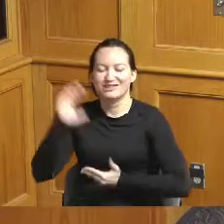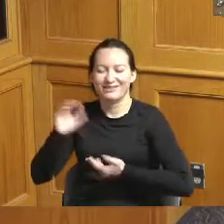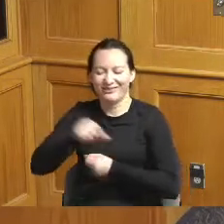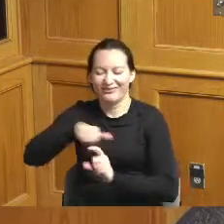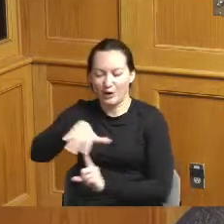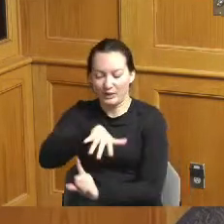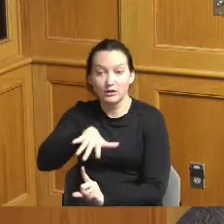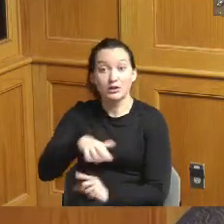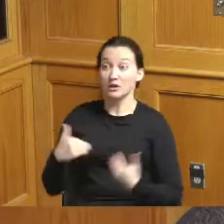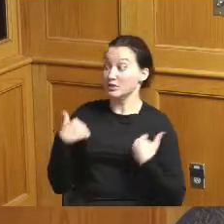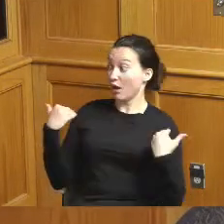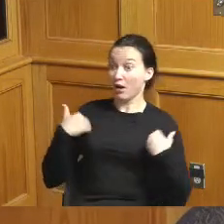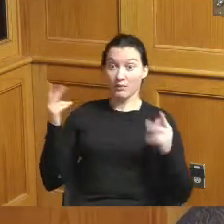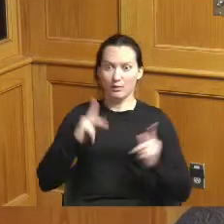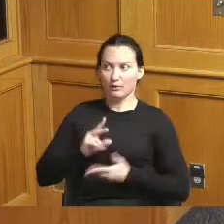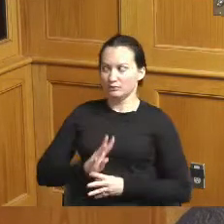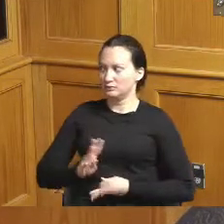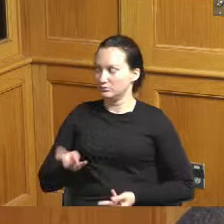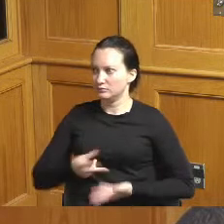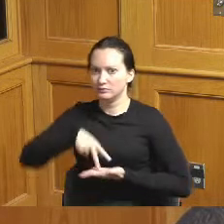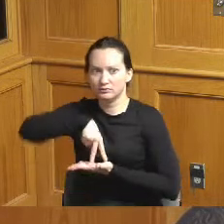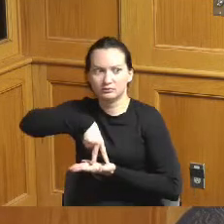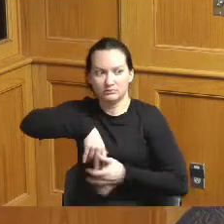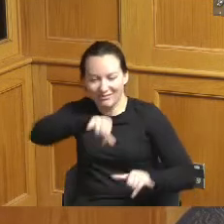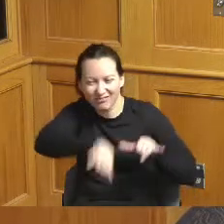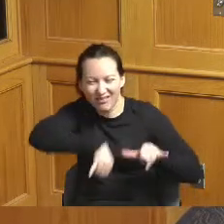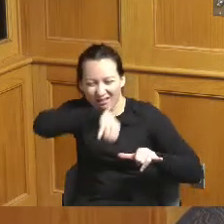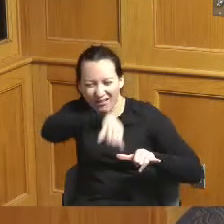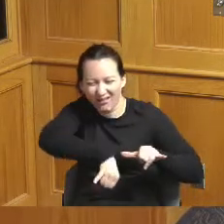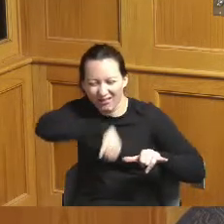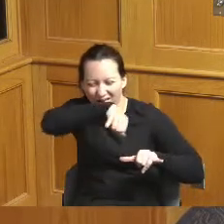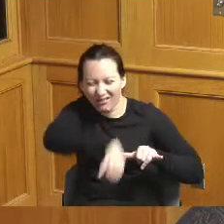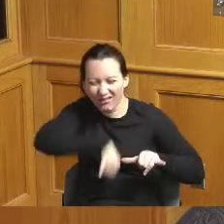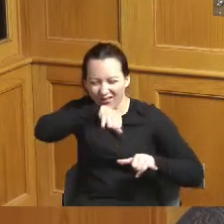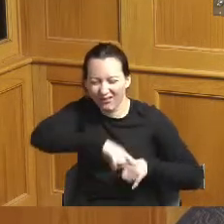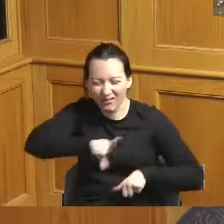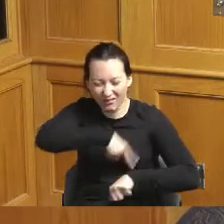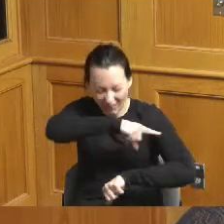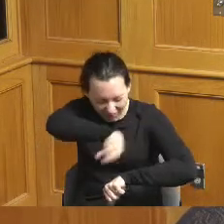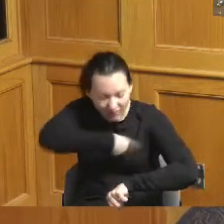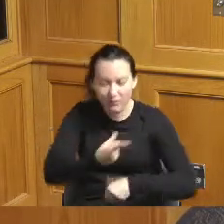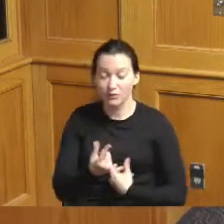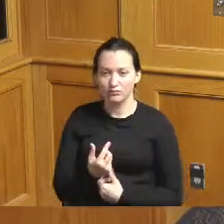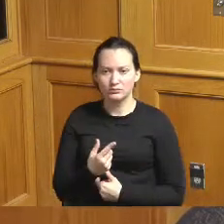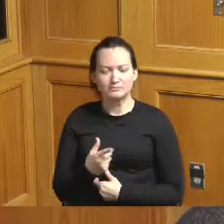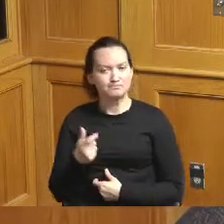young people stand in that environment so much longer and so the question for me and I heard you